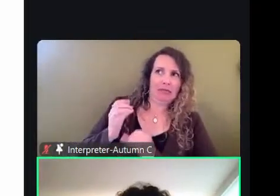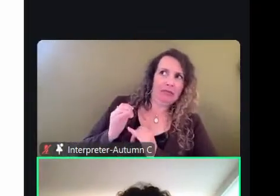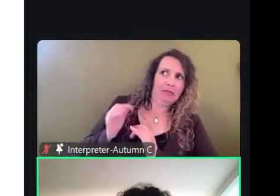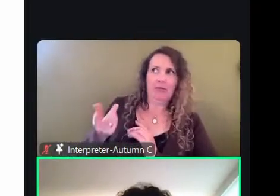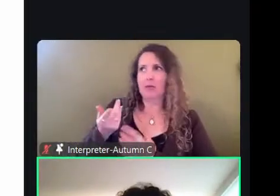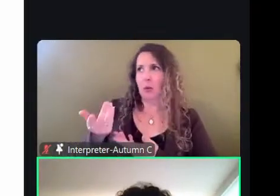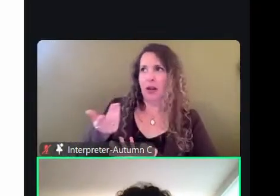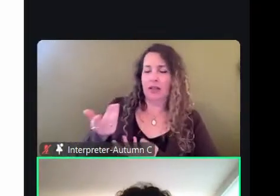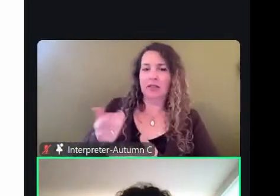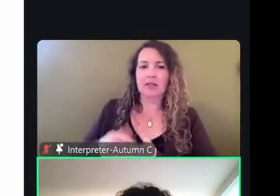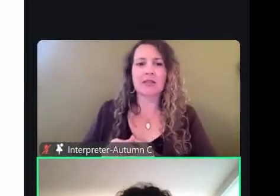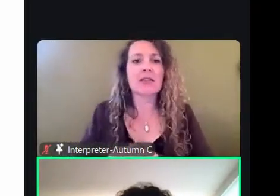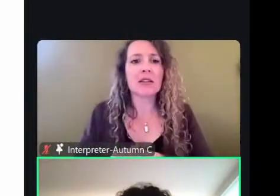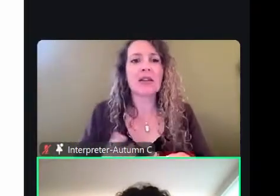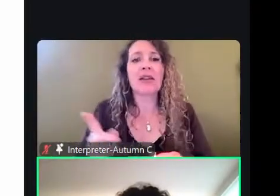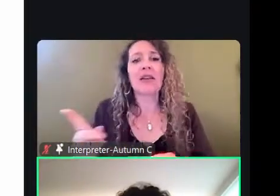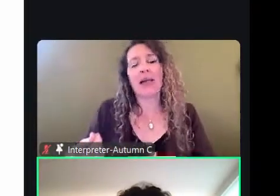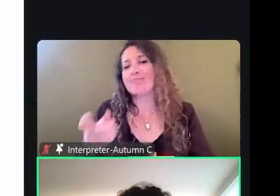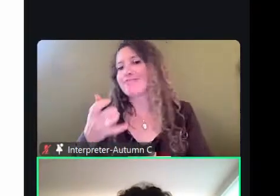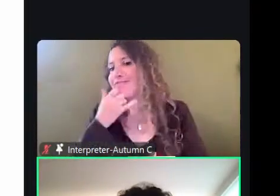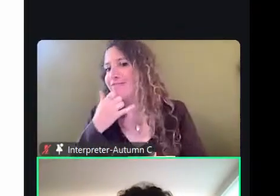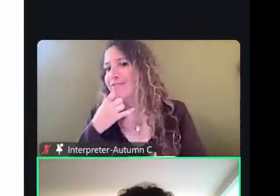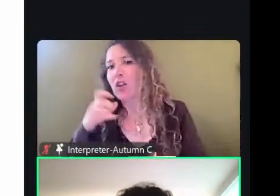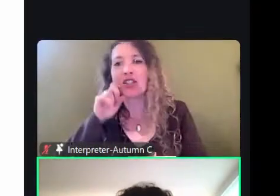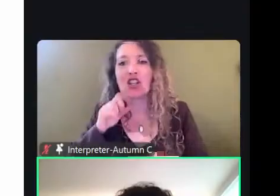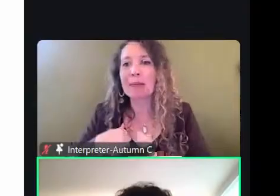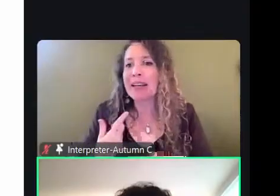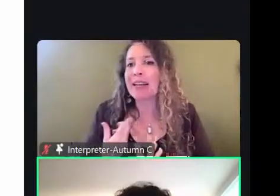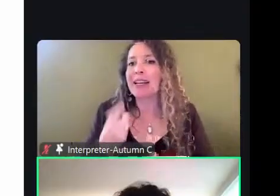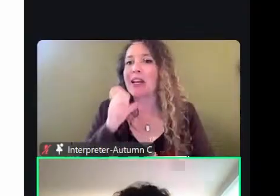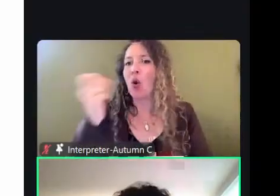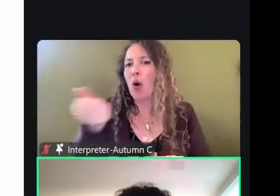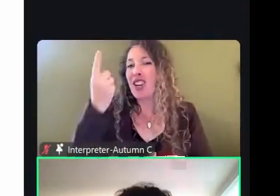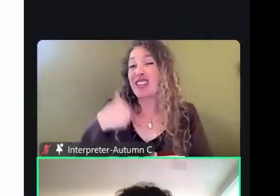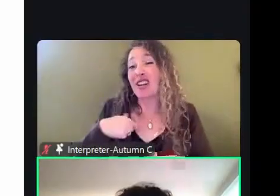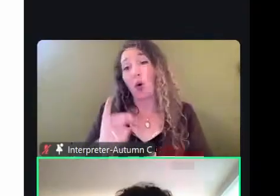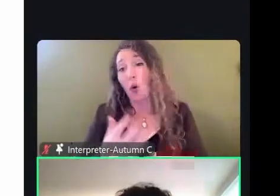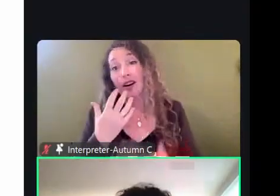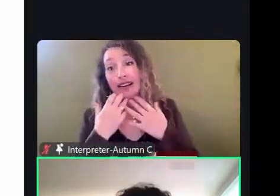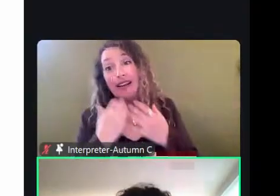but they still frequently misgender me and overall don't seem to understand or care to understand my gender identity.